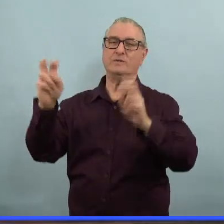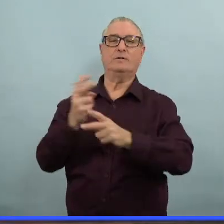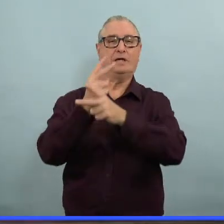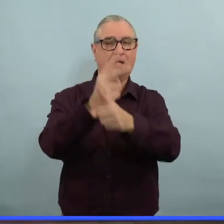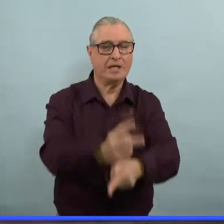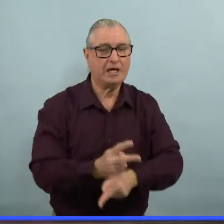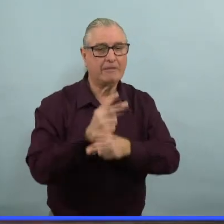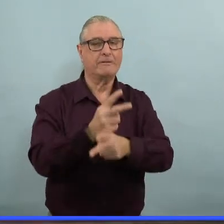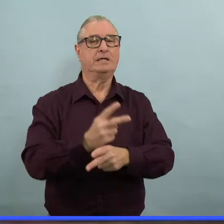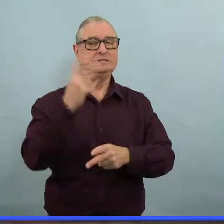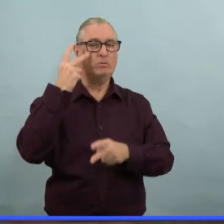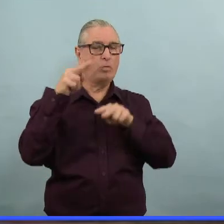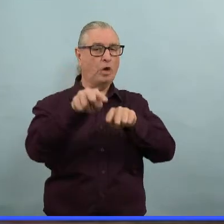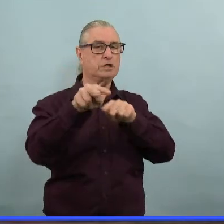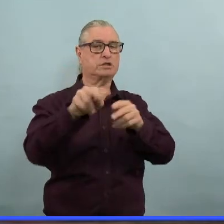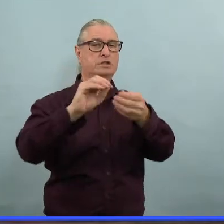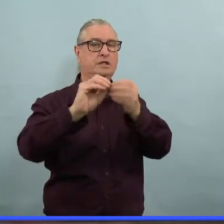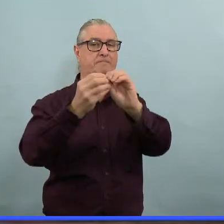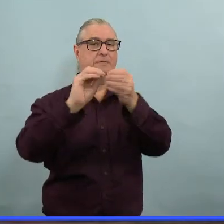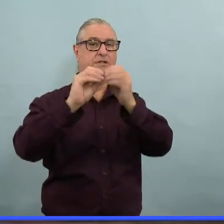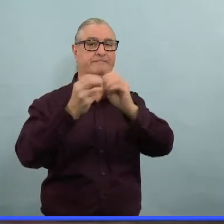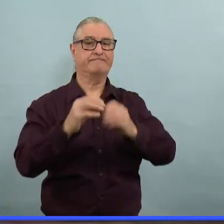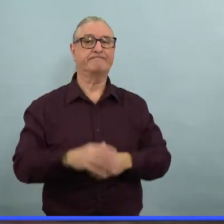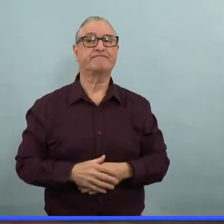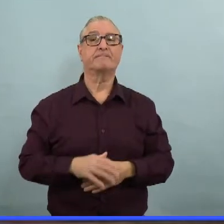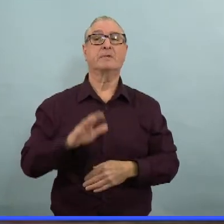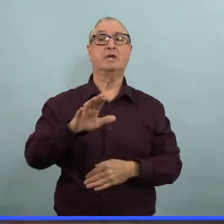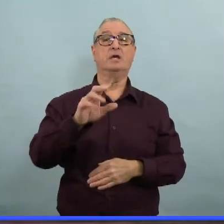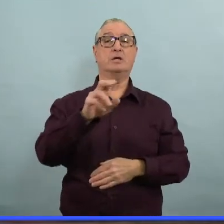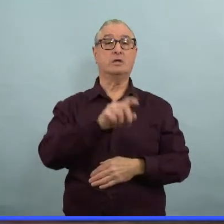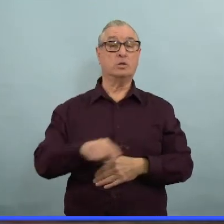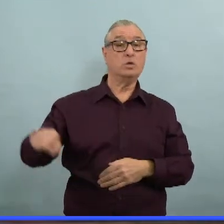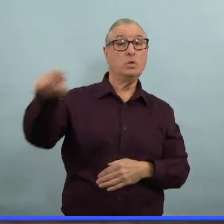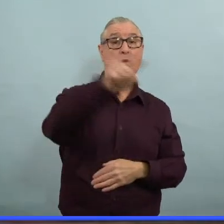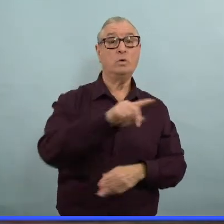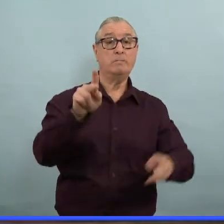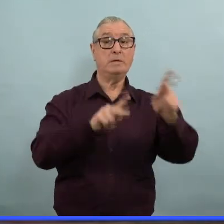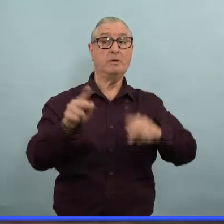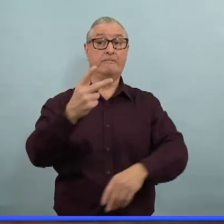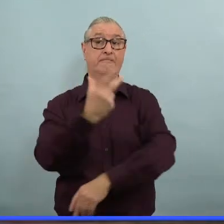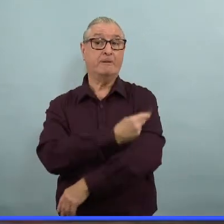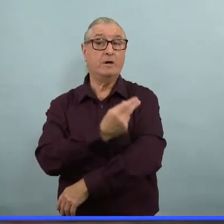have taken were once again in this place to start losing loosening our public health restrictions so